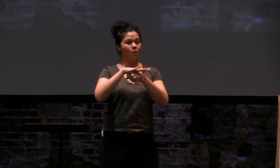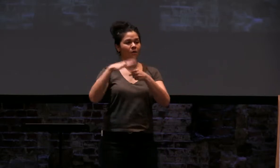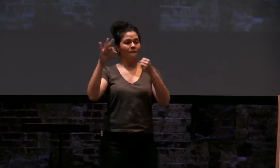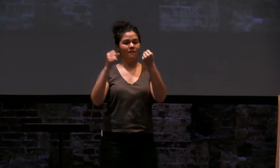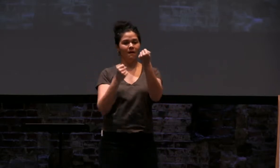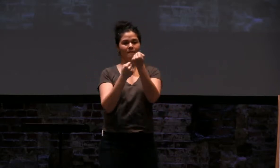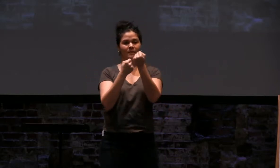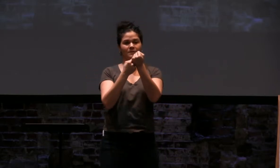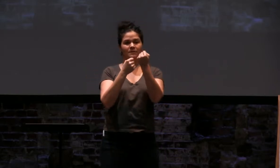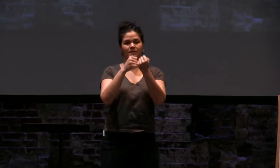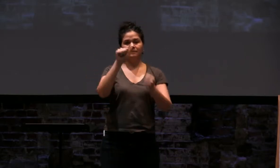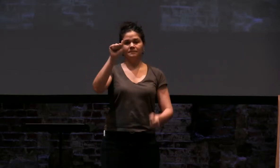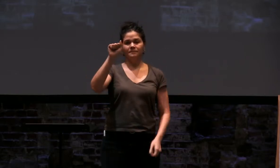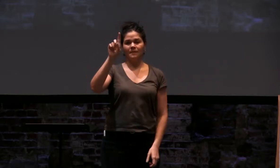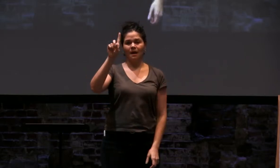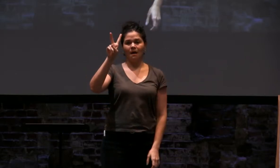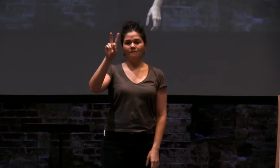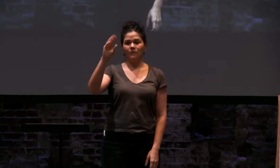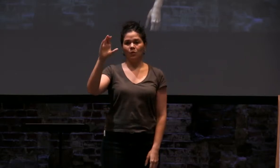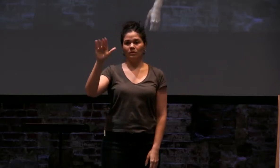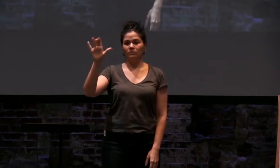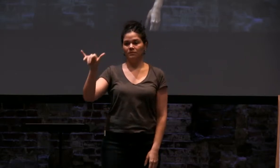The next group will be in the area of advocacy,